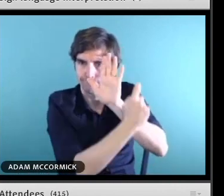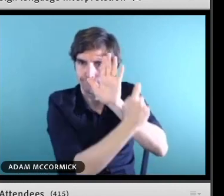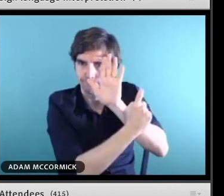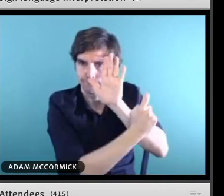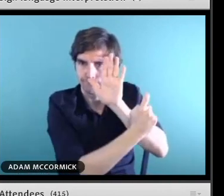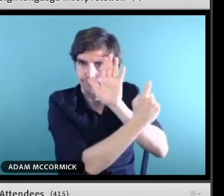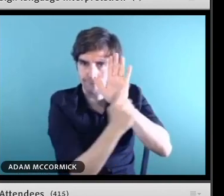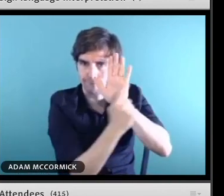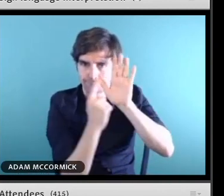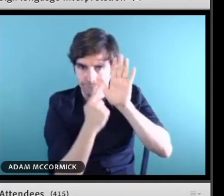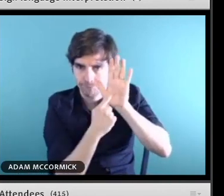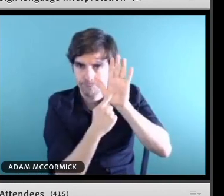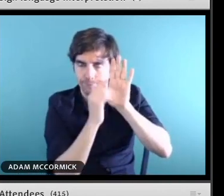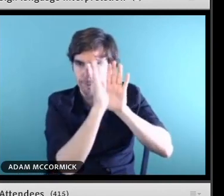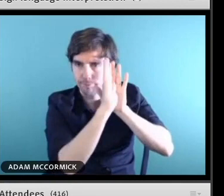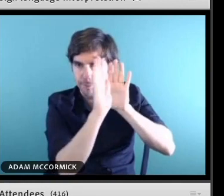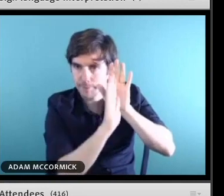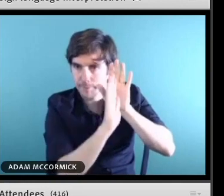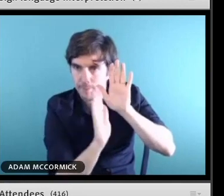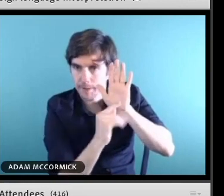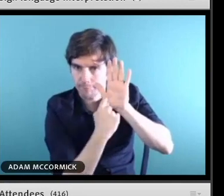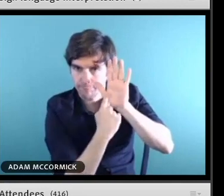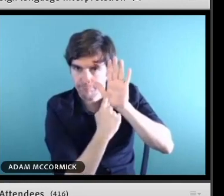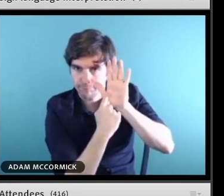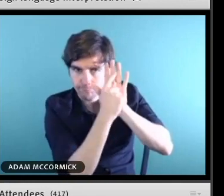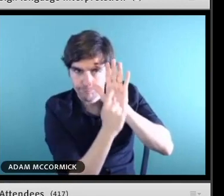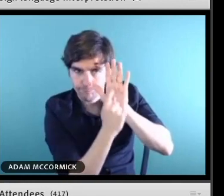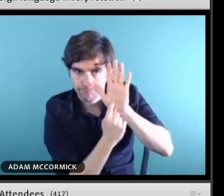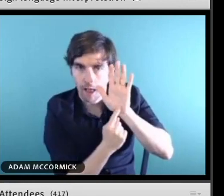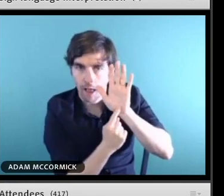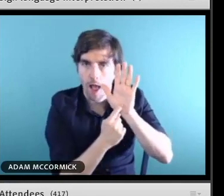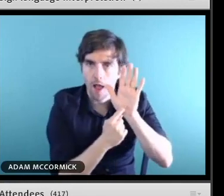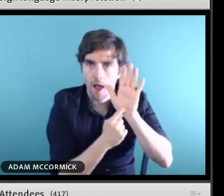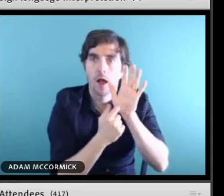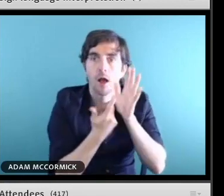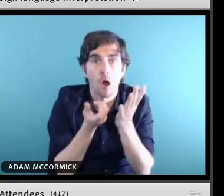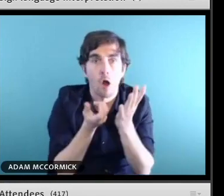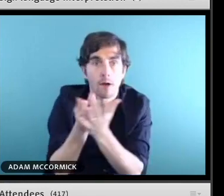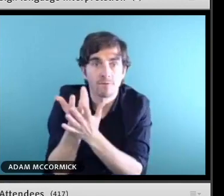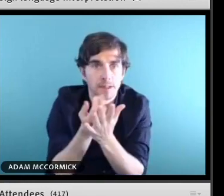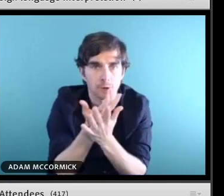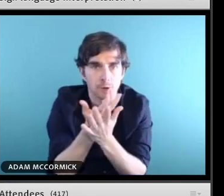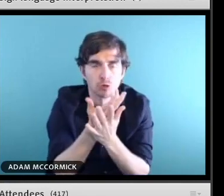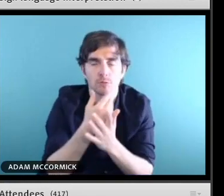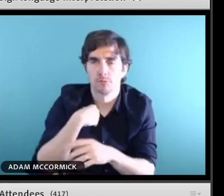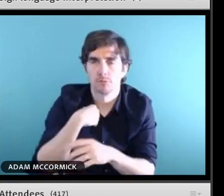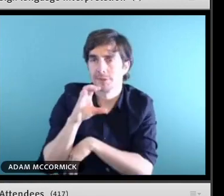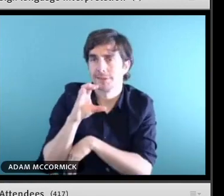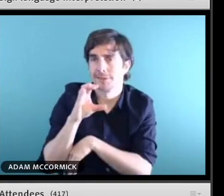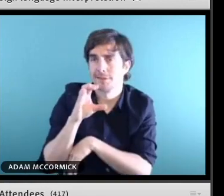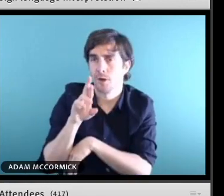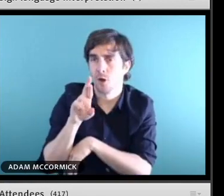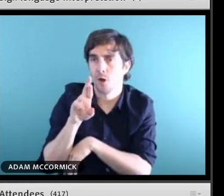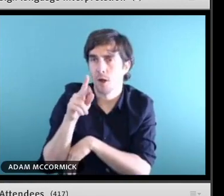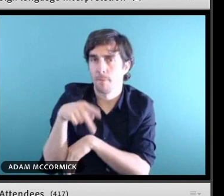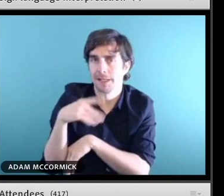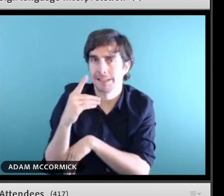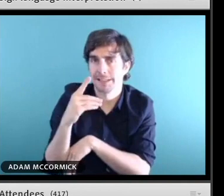special schools. By the third week of March 2020, they try and had selected 20 features